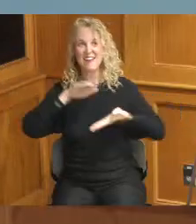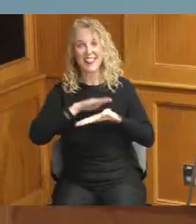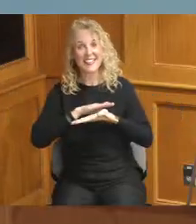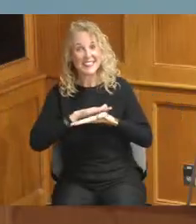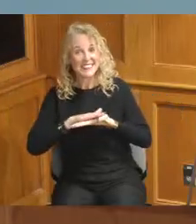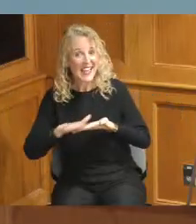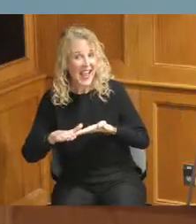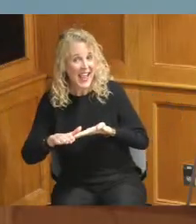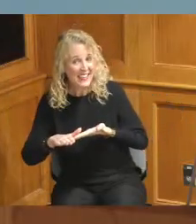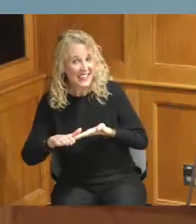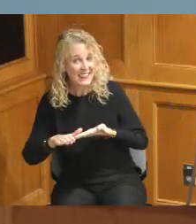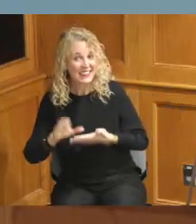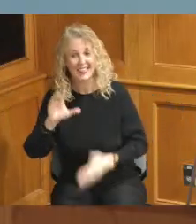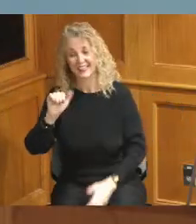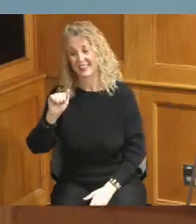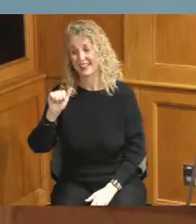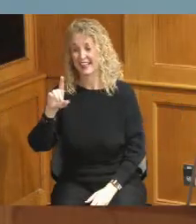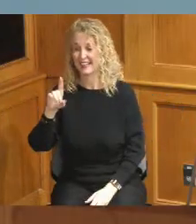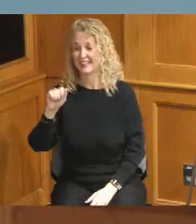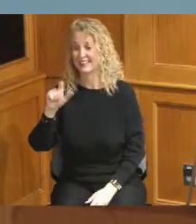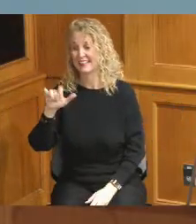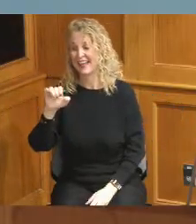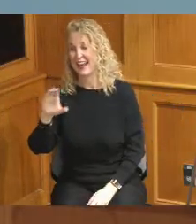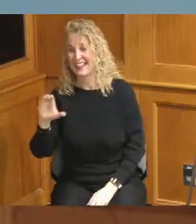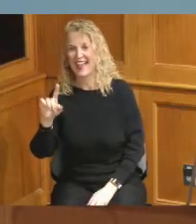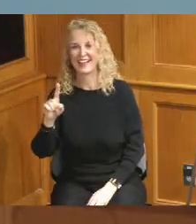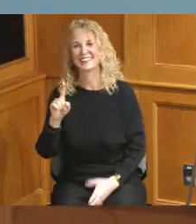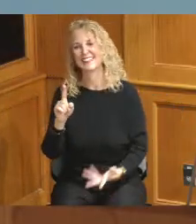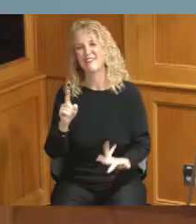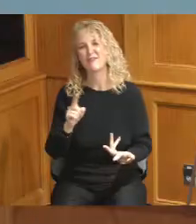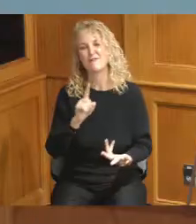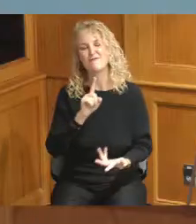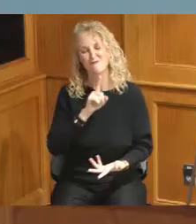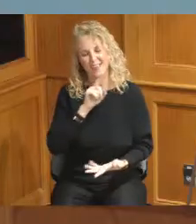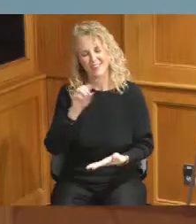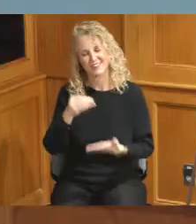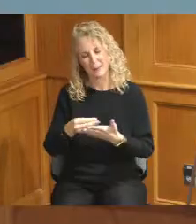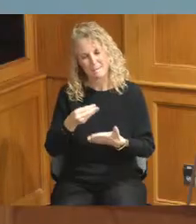so we are of course being fiscally responsible but it's going to have the technology we need